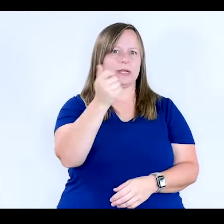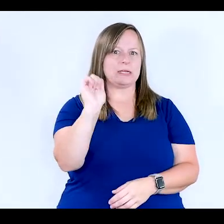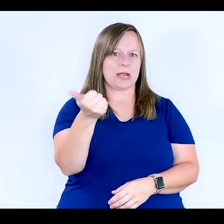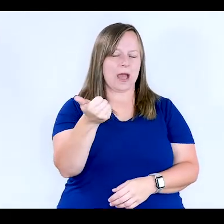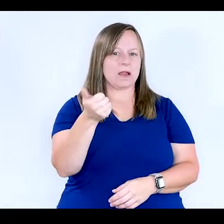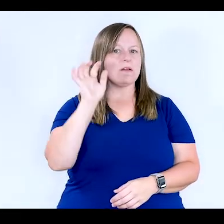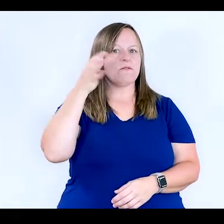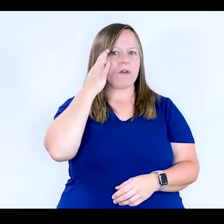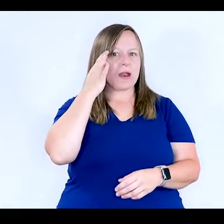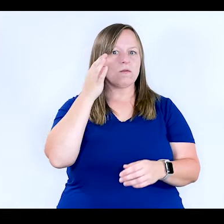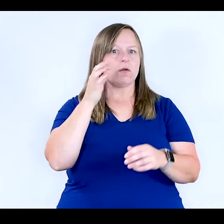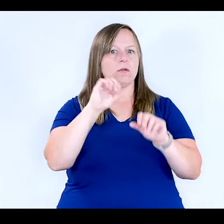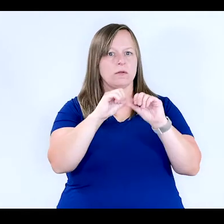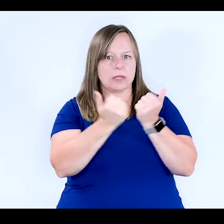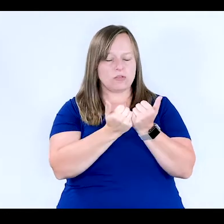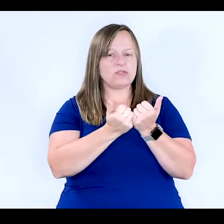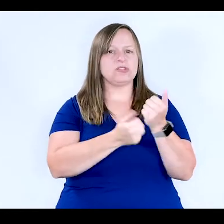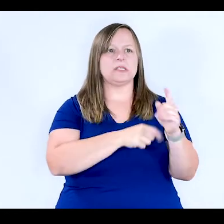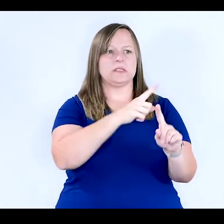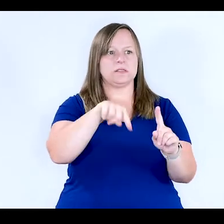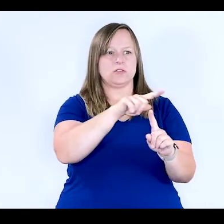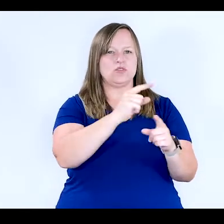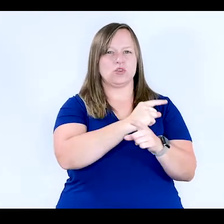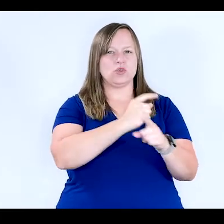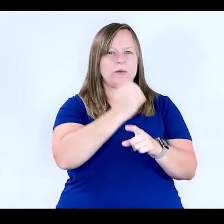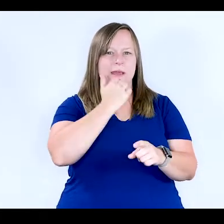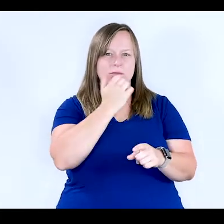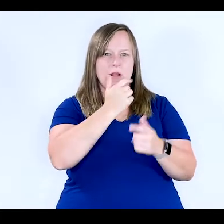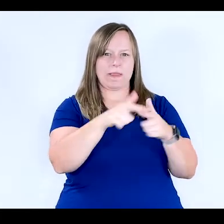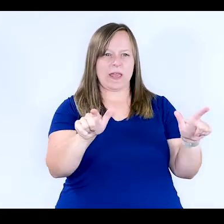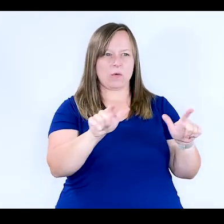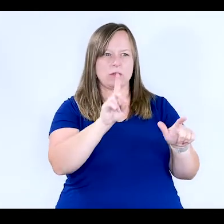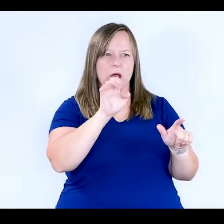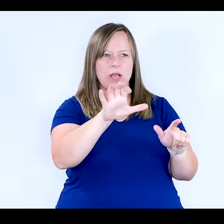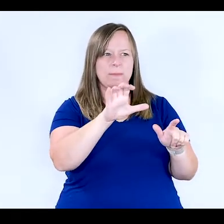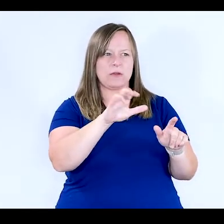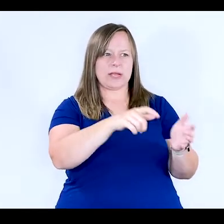federal governmental agencies to use plain language and documents that are